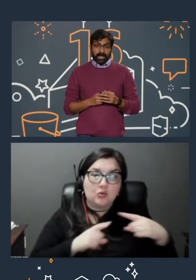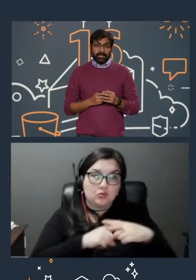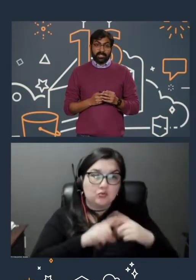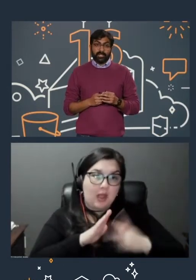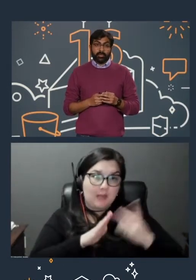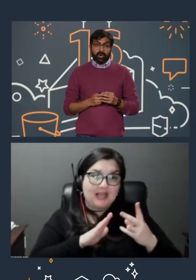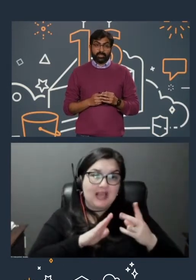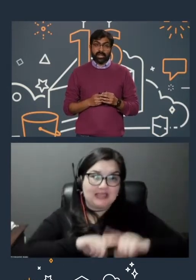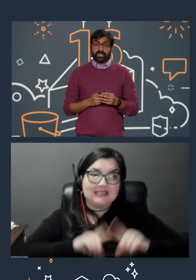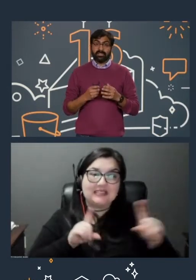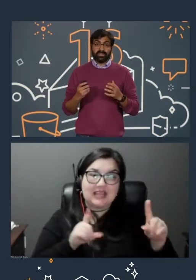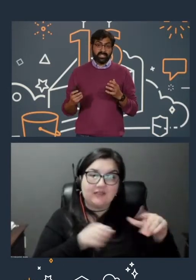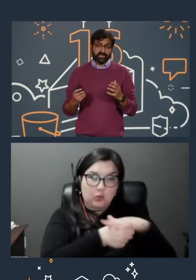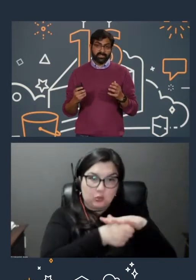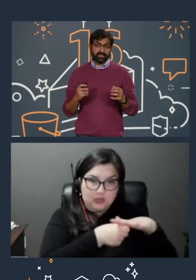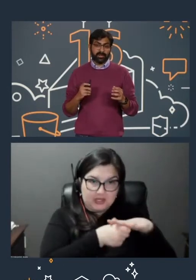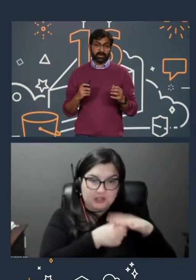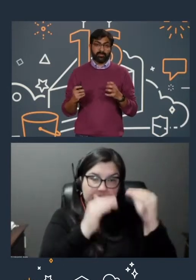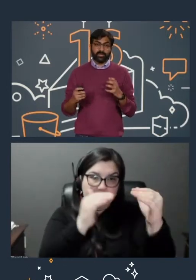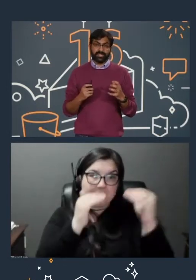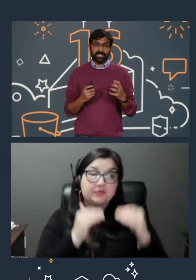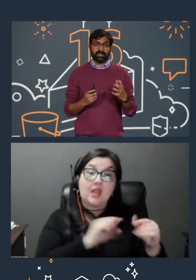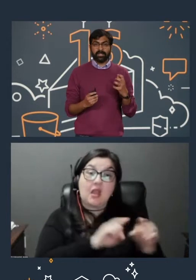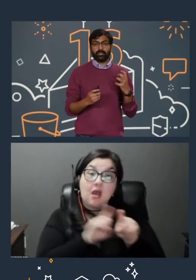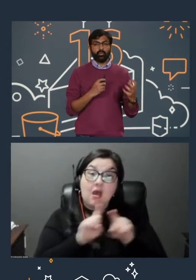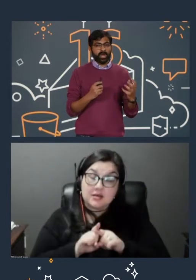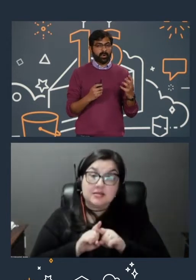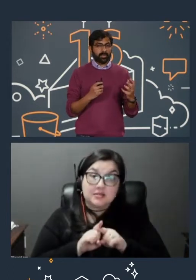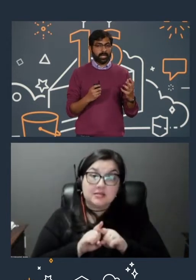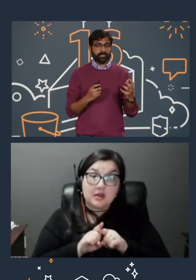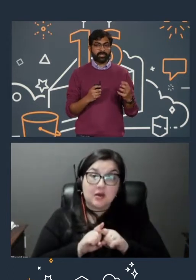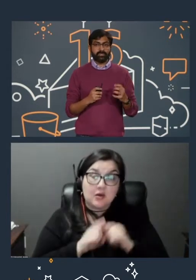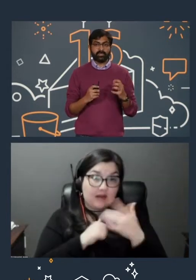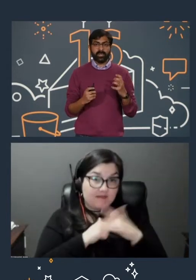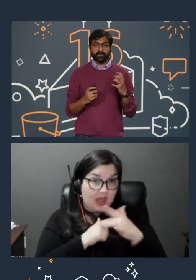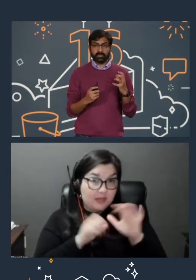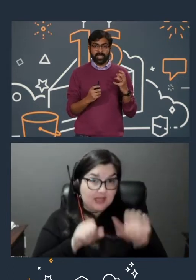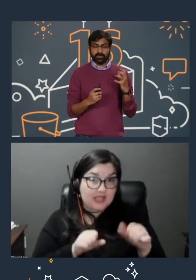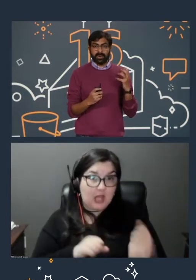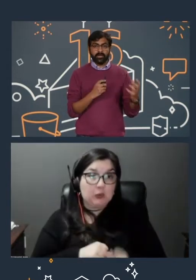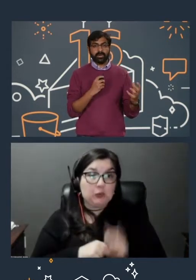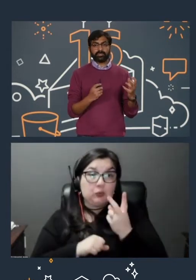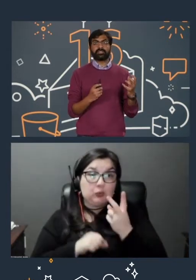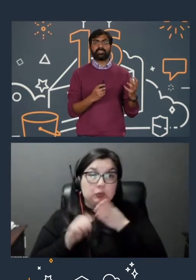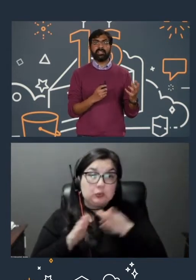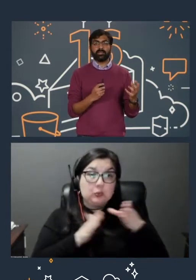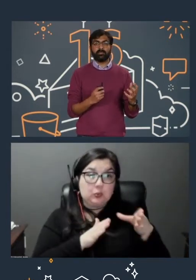And then you also have the convenience of using a two-way replication to be able to have a bidirectional sync